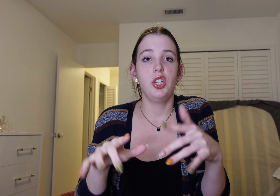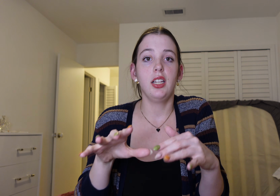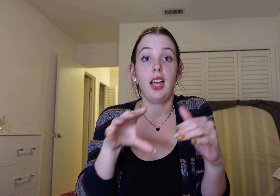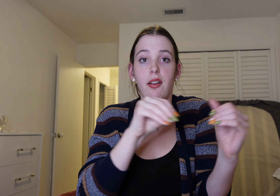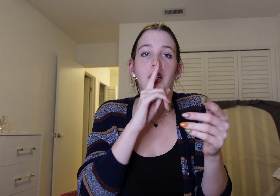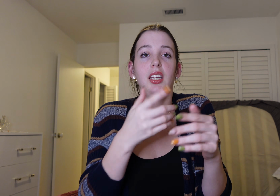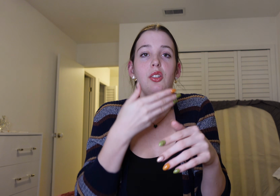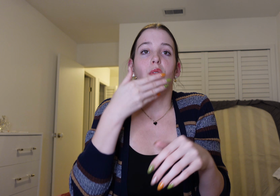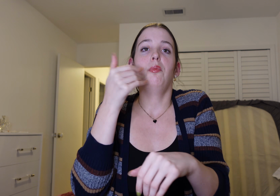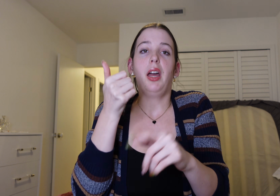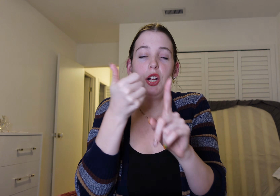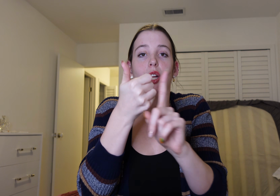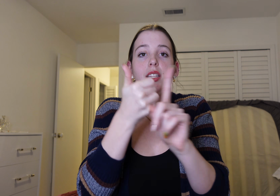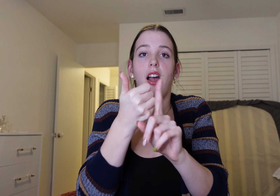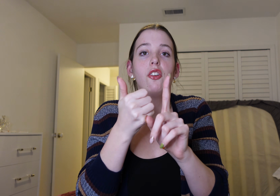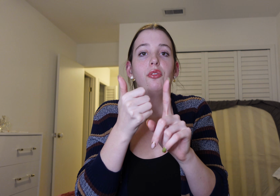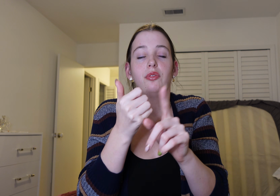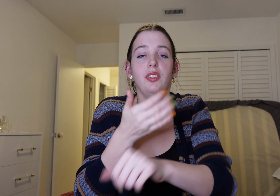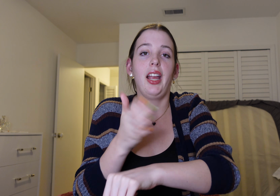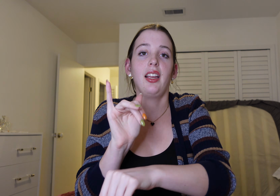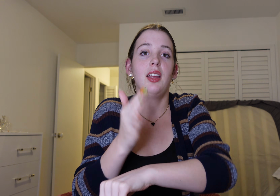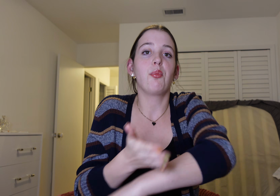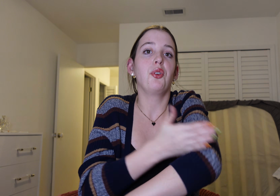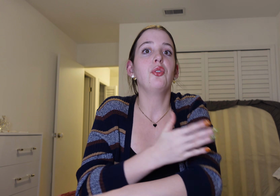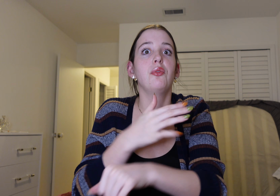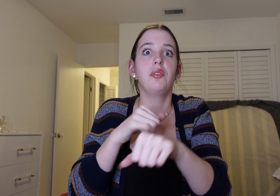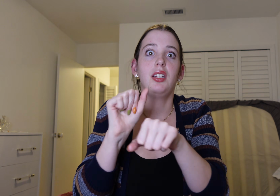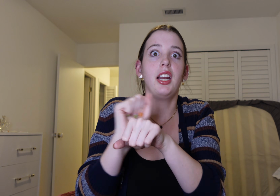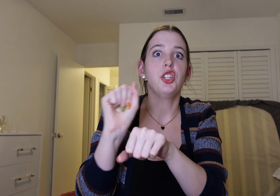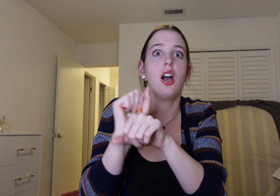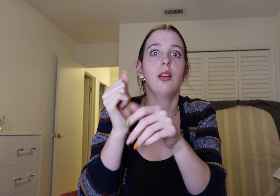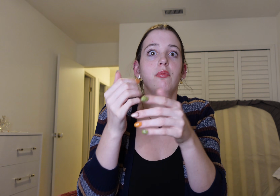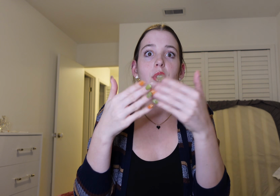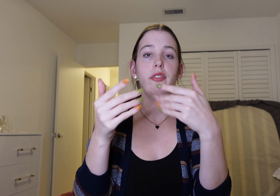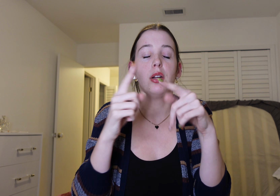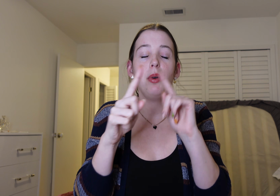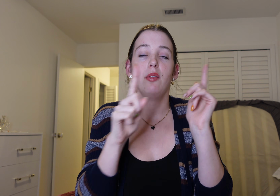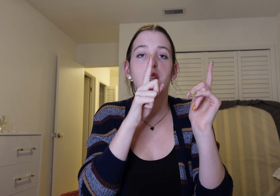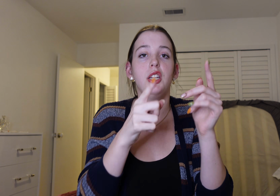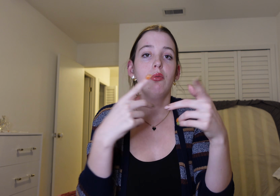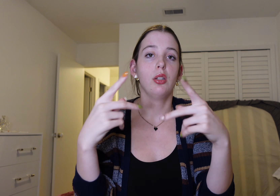she left really to better herself like improve get a job and whatever but really she was just